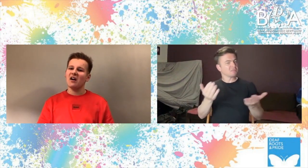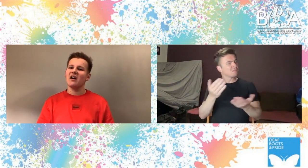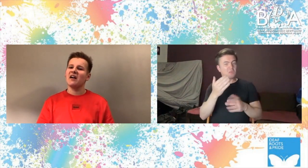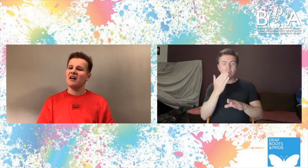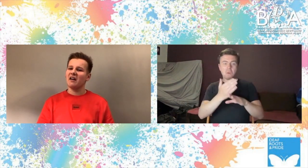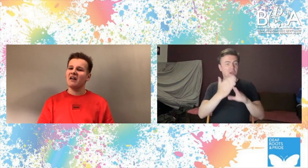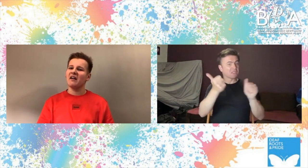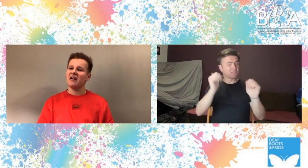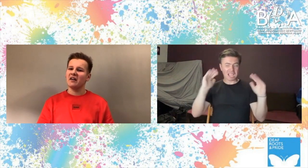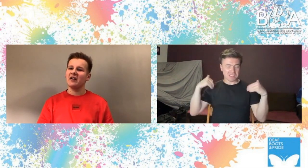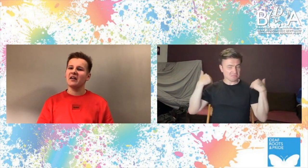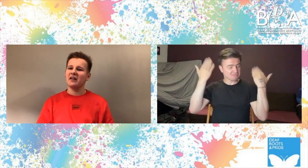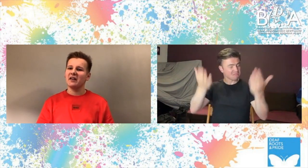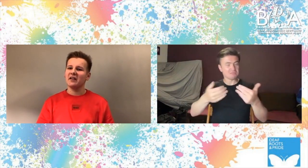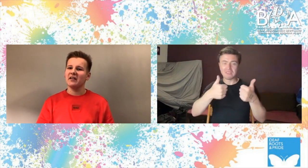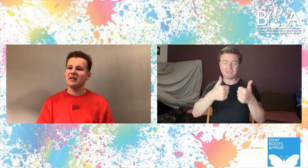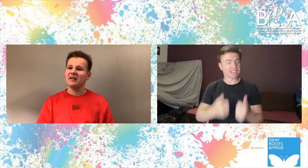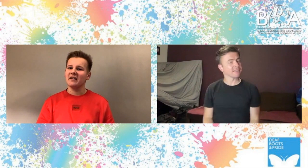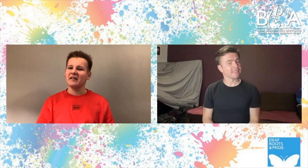and that has worked well so far.